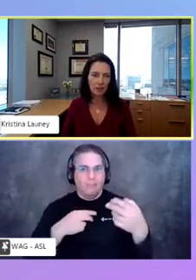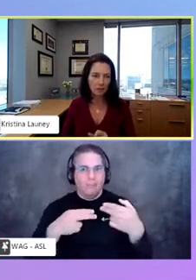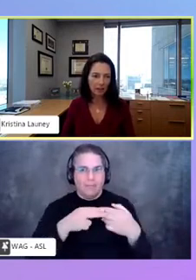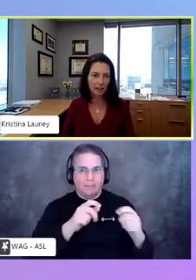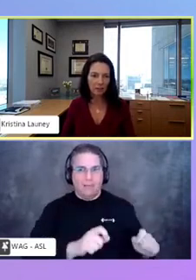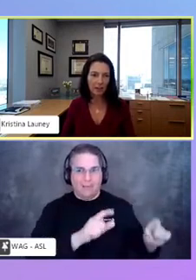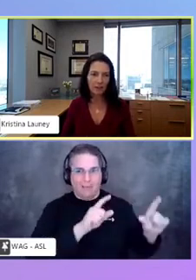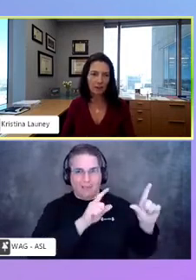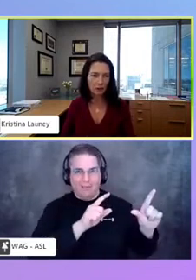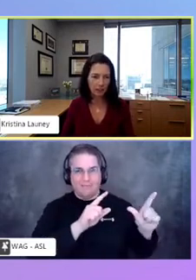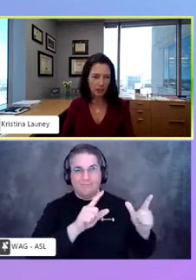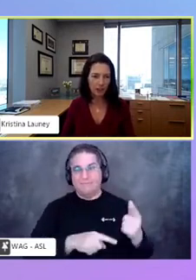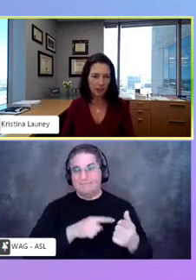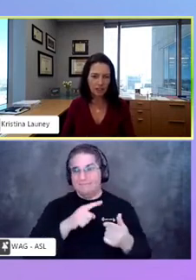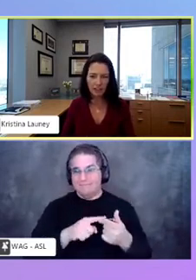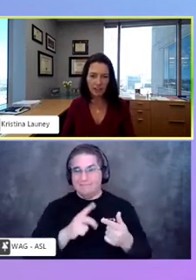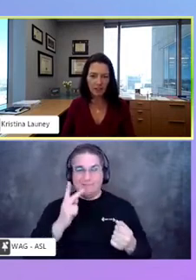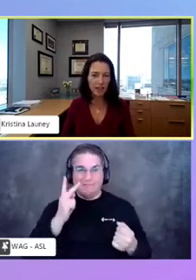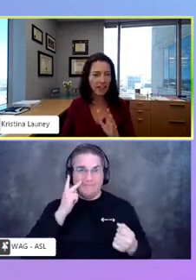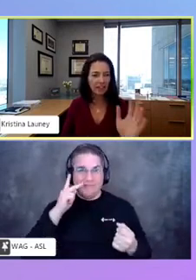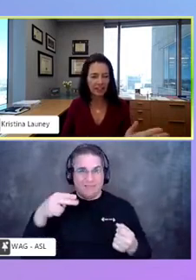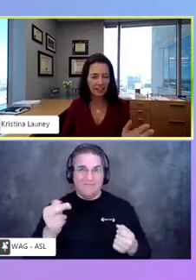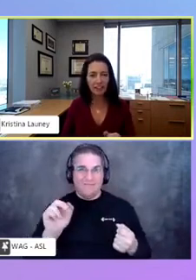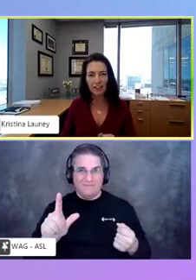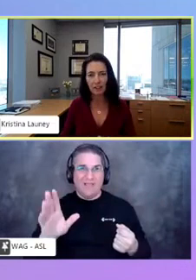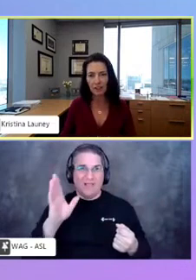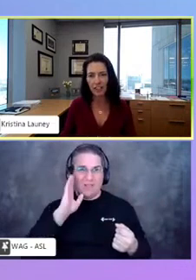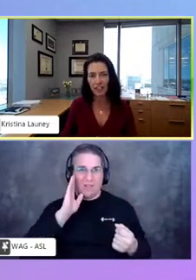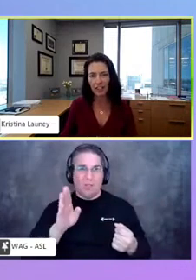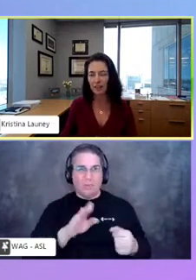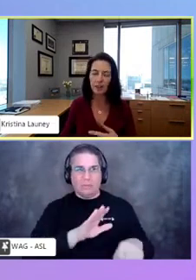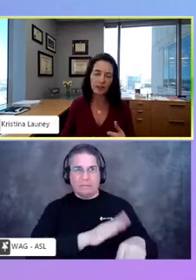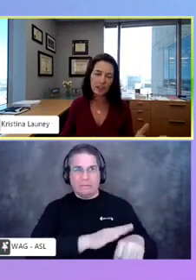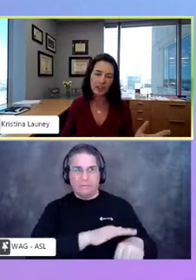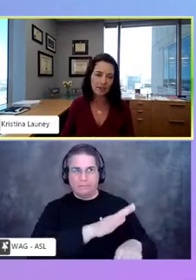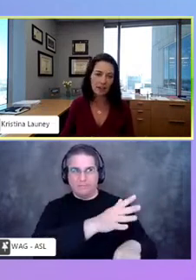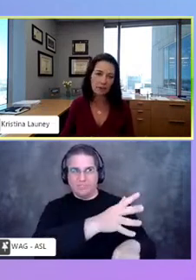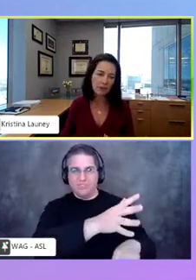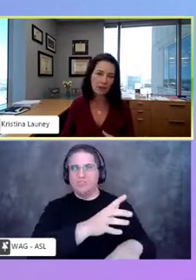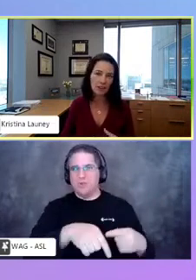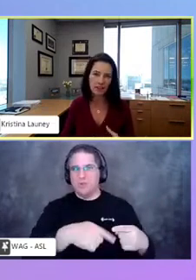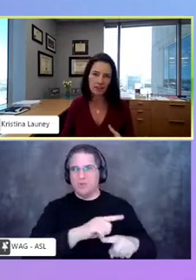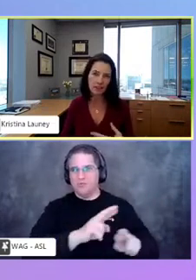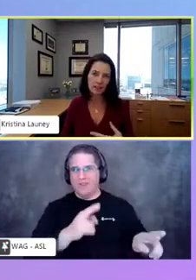year. And will do my best to make it through all slides of my before Phil tries to